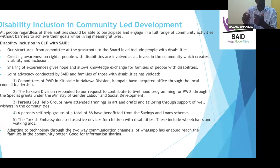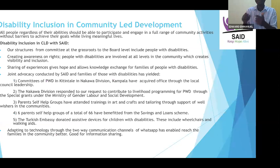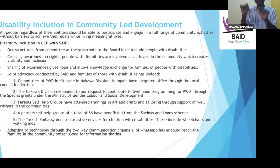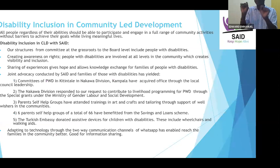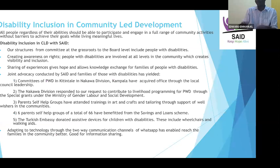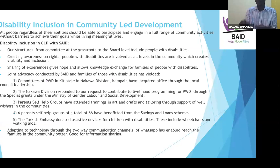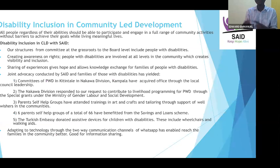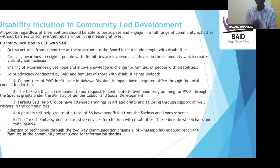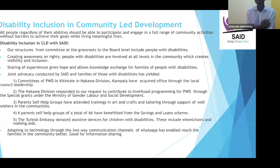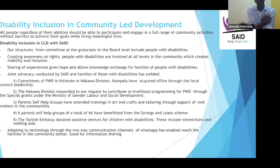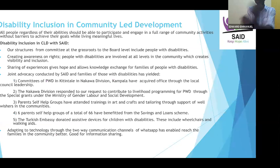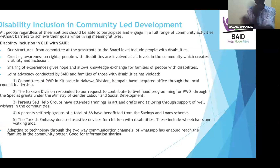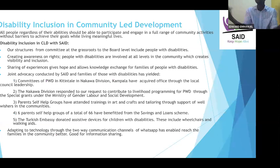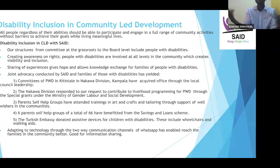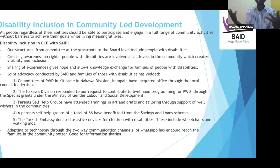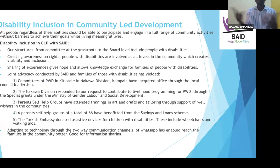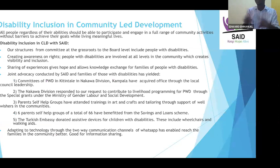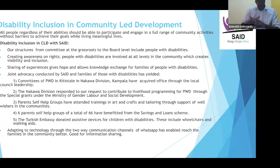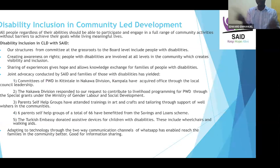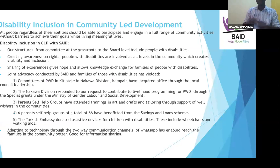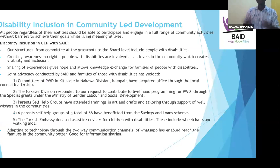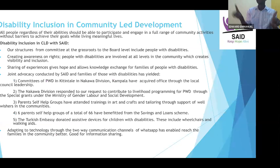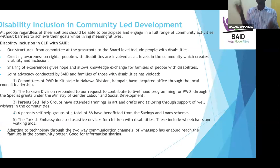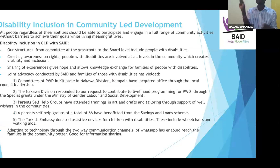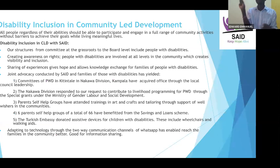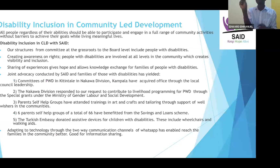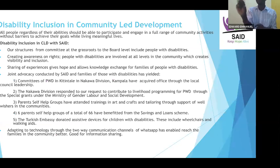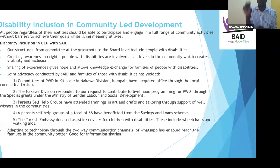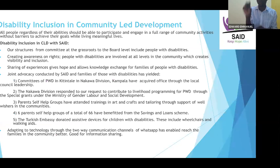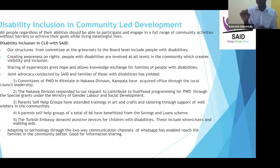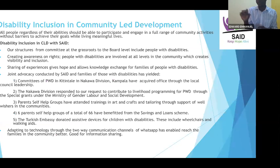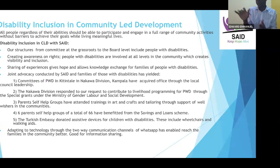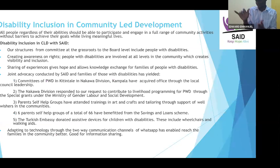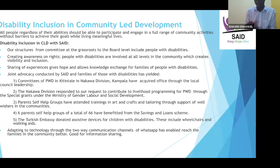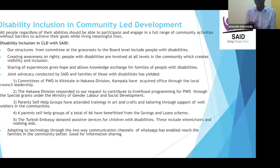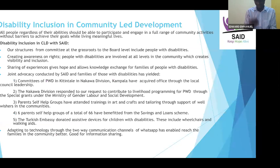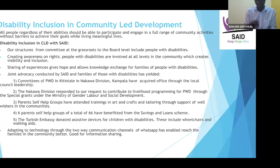For, say in summary, thank you very much.